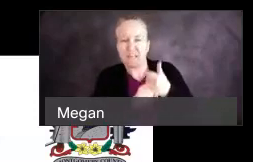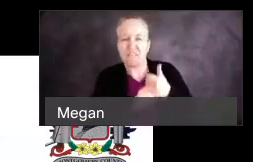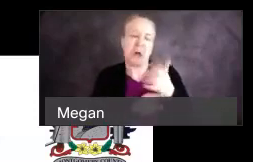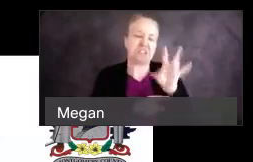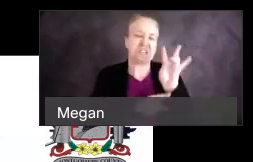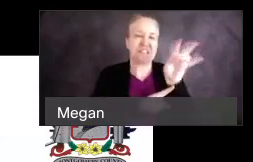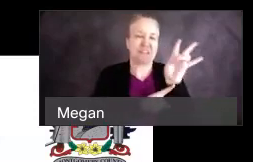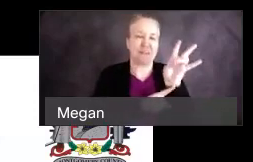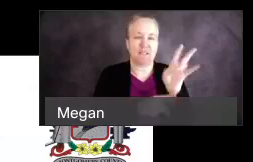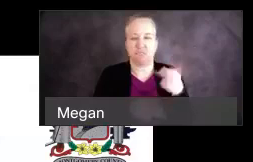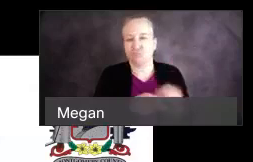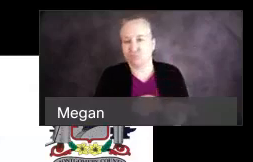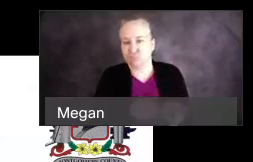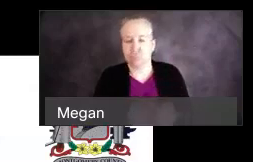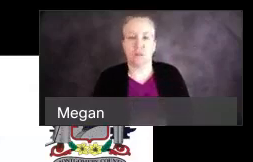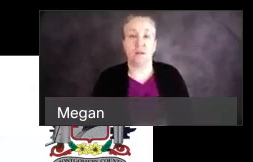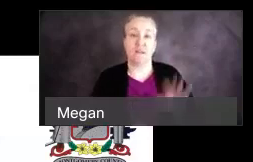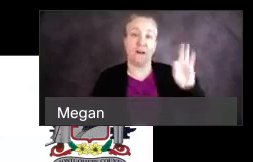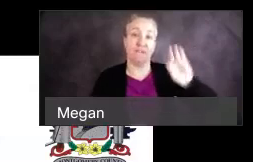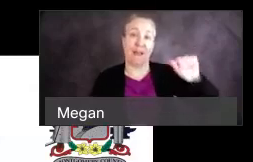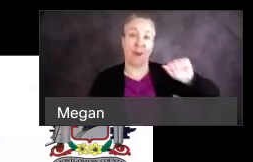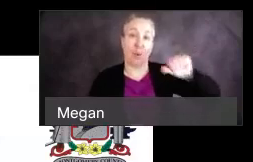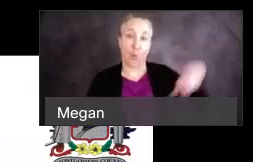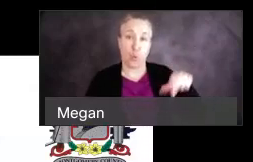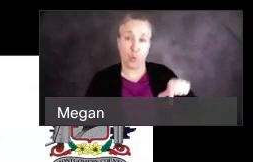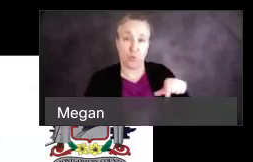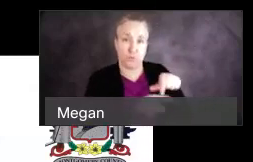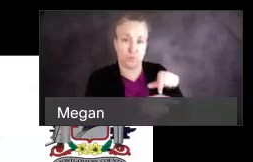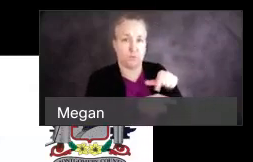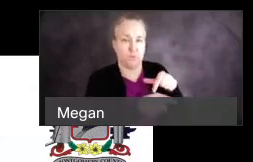The frequently asked questions section of the page will be updated regularly.